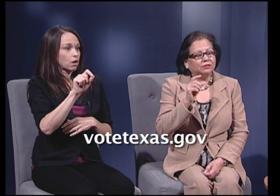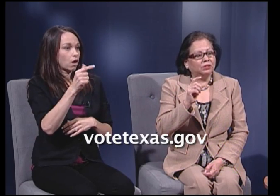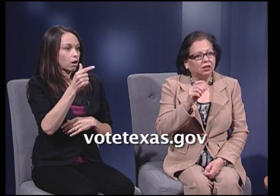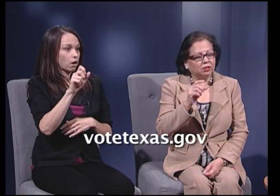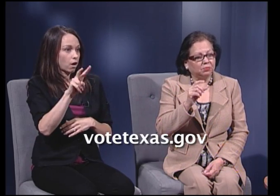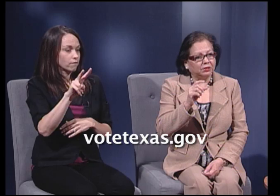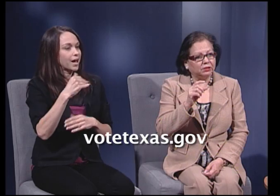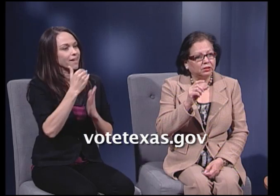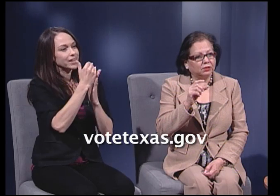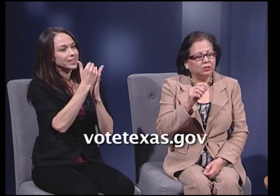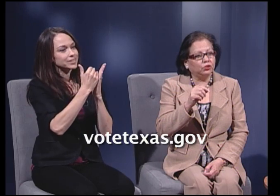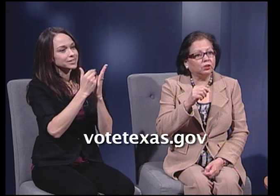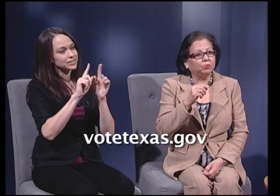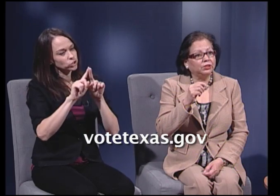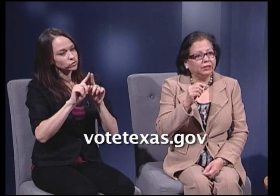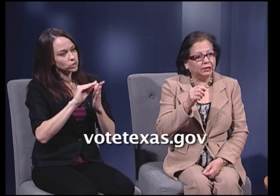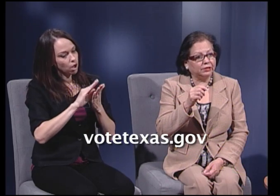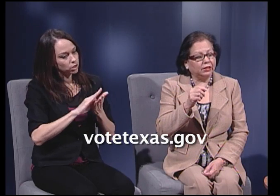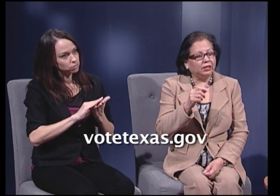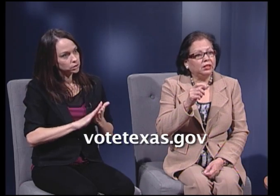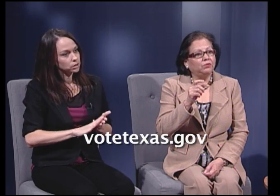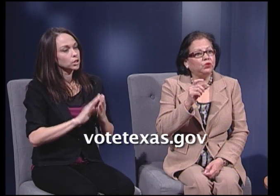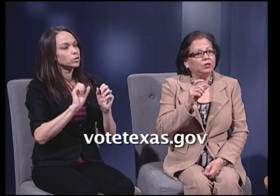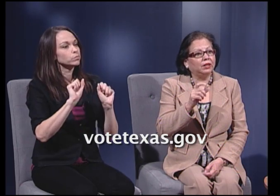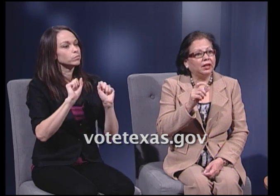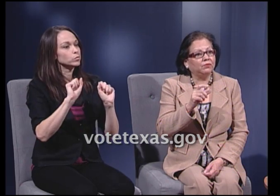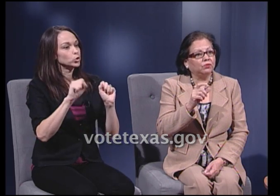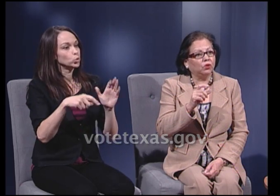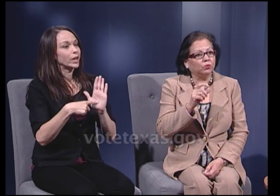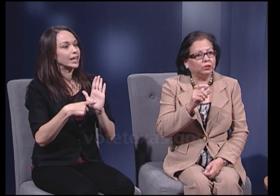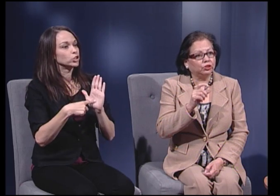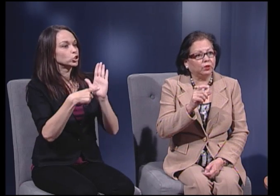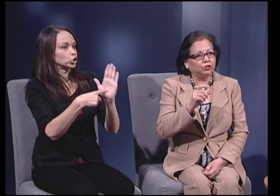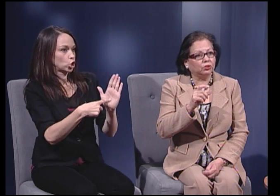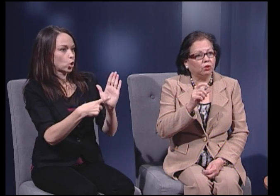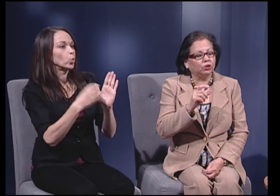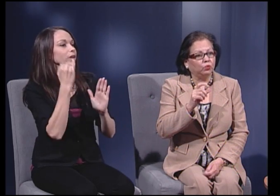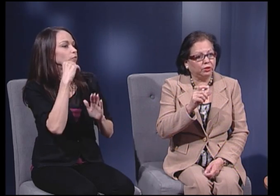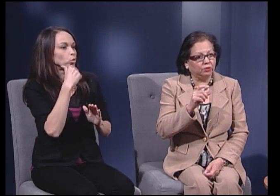of documents that you can present if you do not have your voter registration card with you.